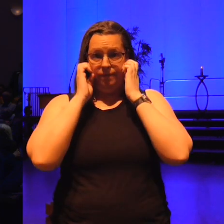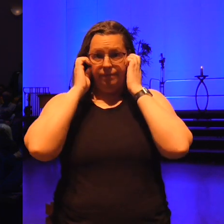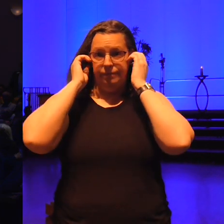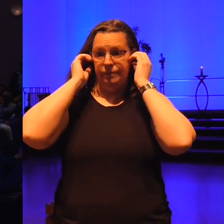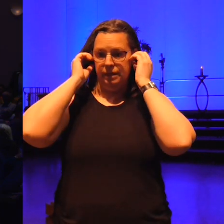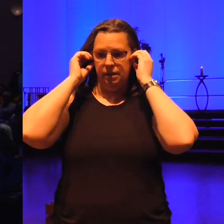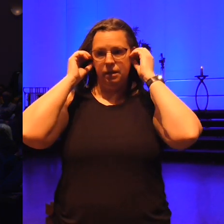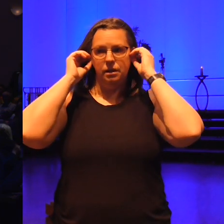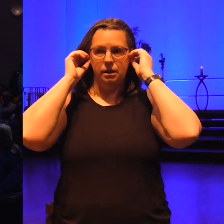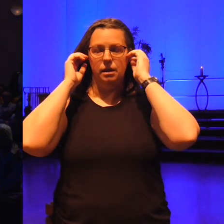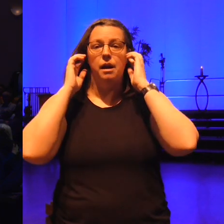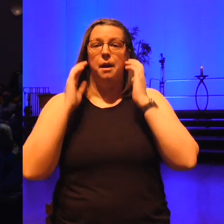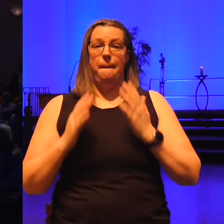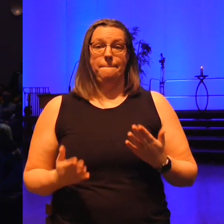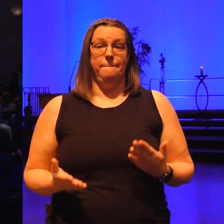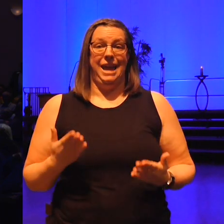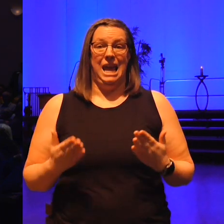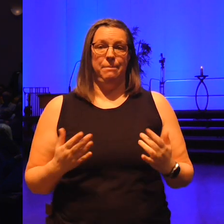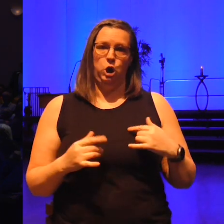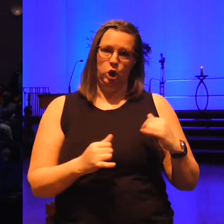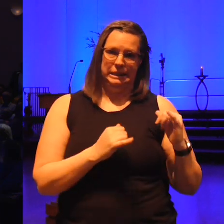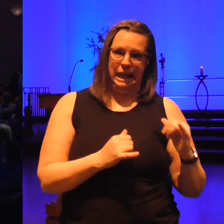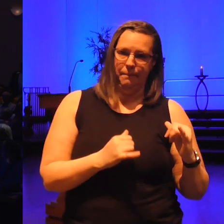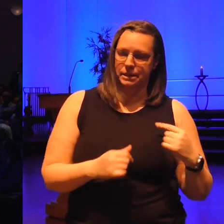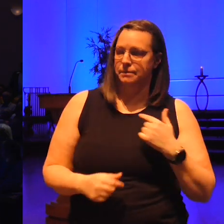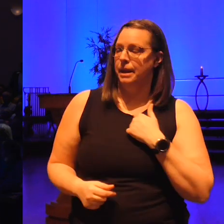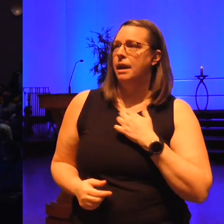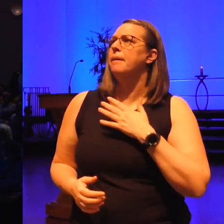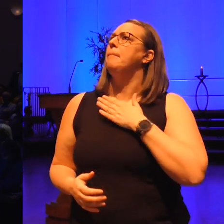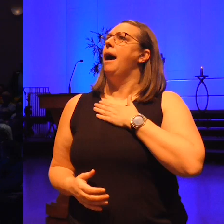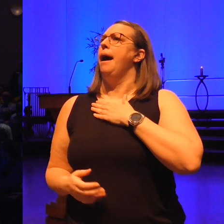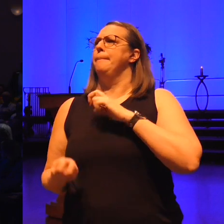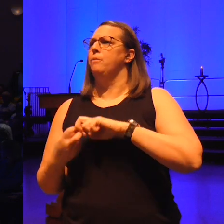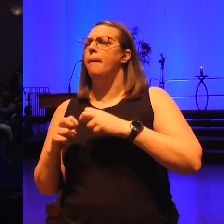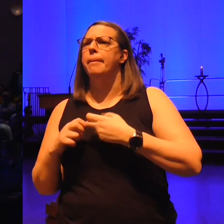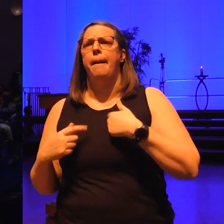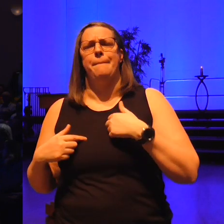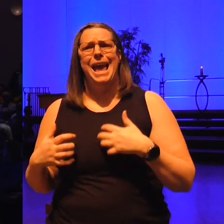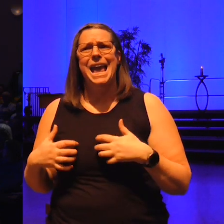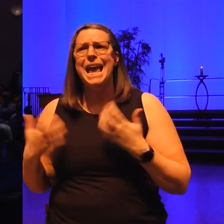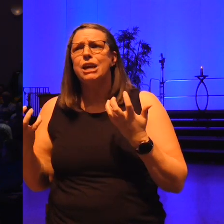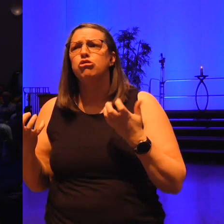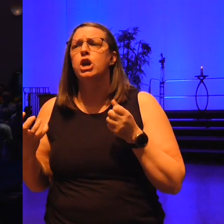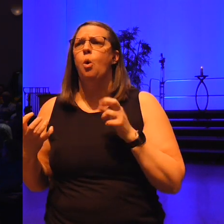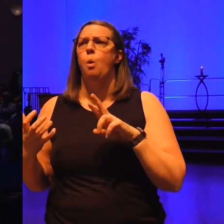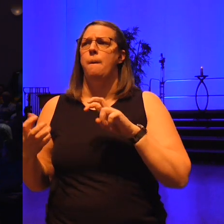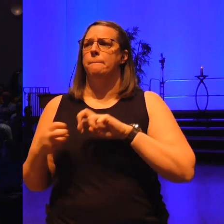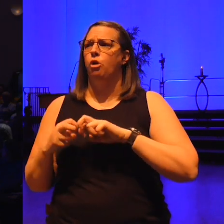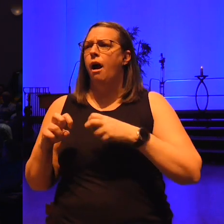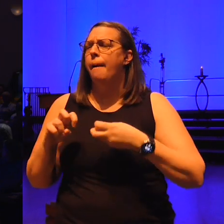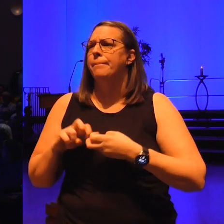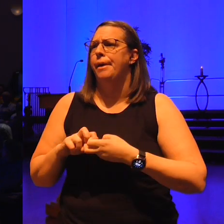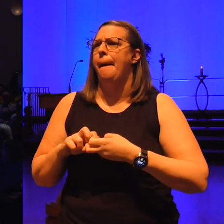me sometimes and I wonder is is my problem that I'm angry or is my problem that I am so resistant